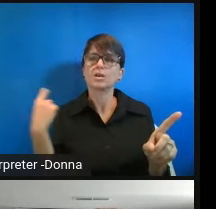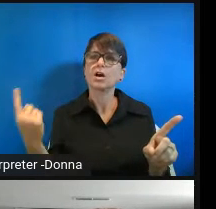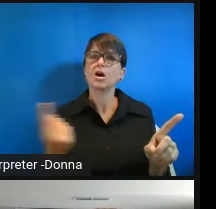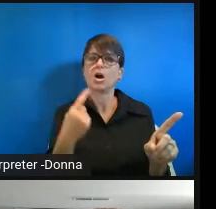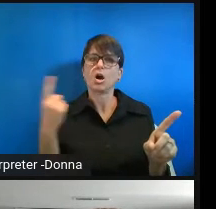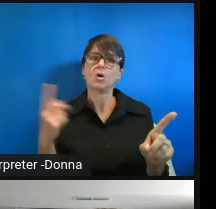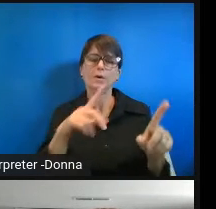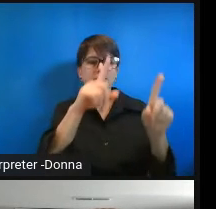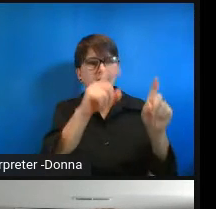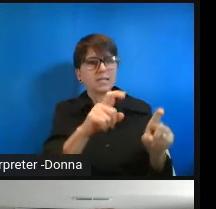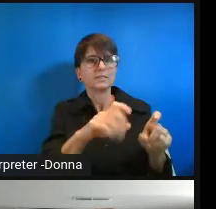and updates to the package.